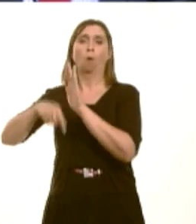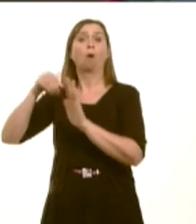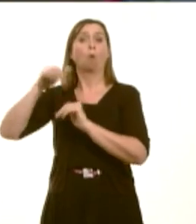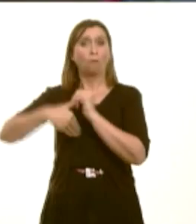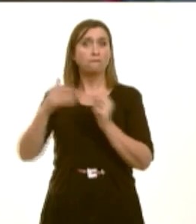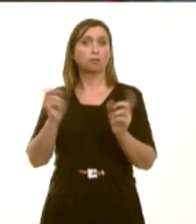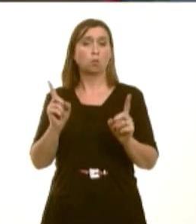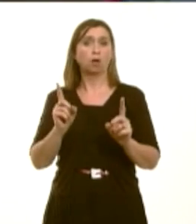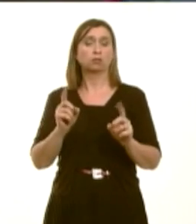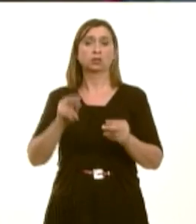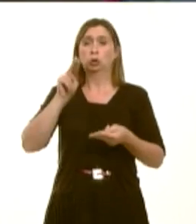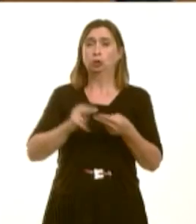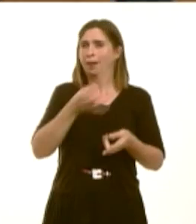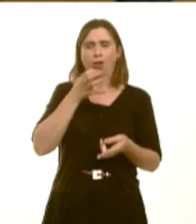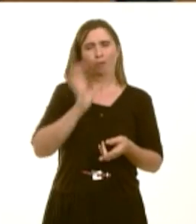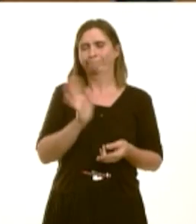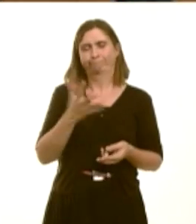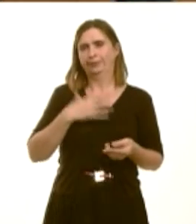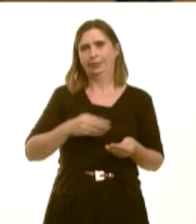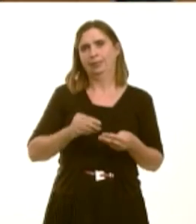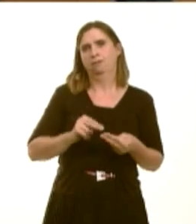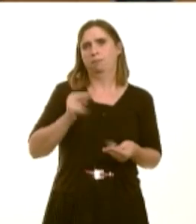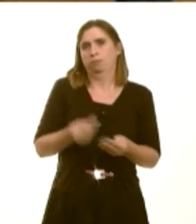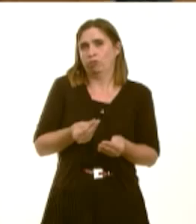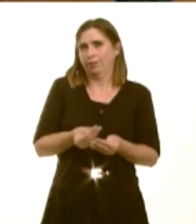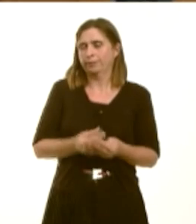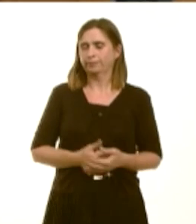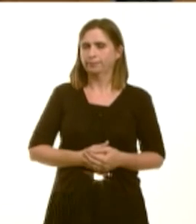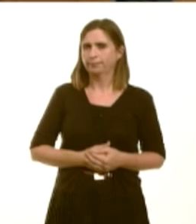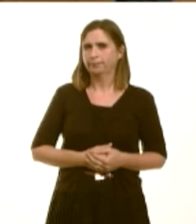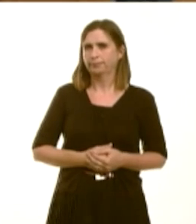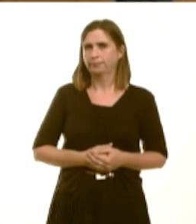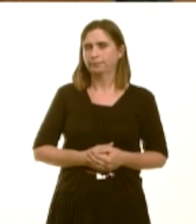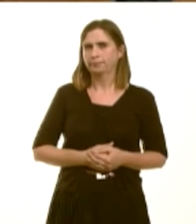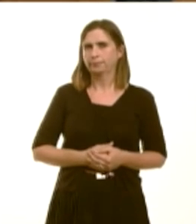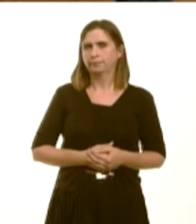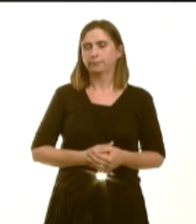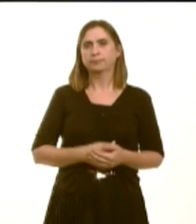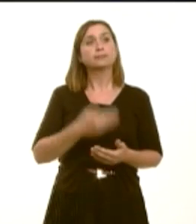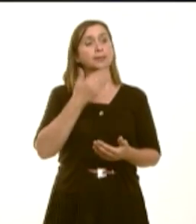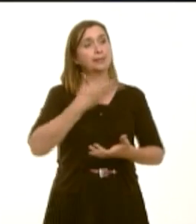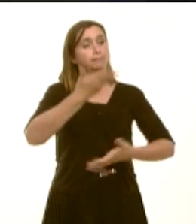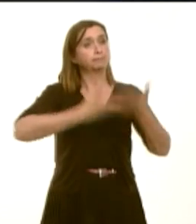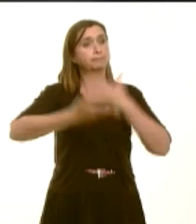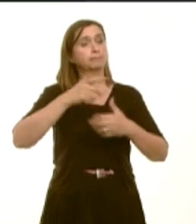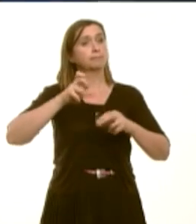Eluned Parrott: 6. A wnaiff y Prif Weinidog roiír wybodaeth ddiweddaraf am ddinas-ranbarth Caerdydd? OAQ(4)2320(FM) Carwyn Jones: Yes. Good progress is being